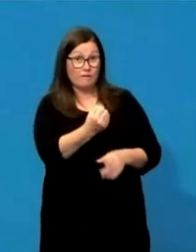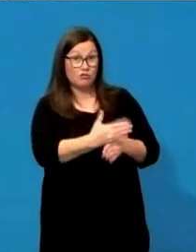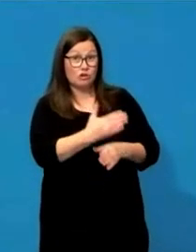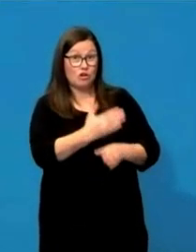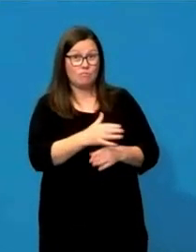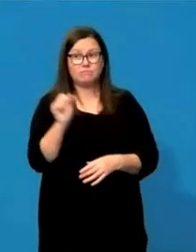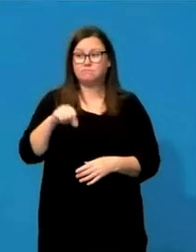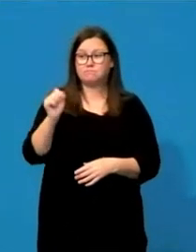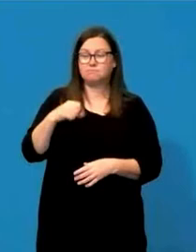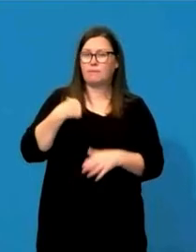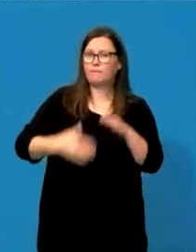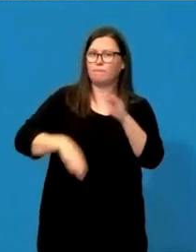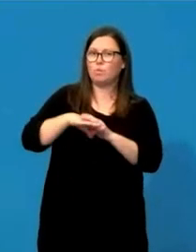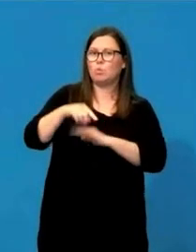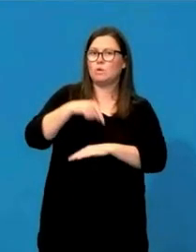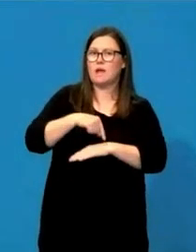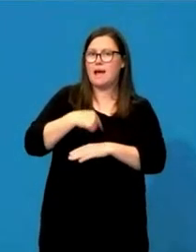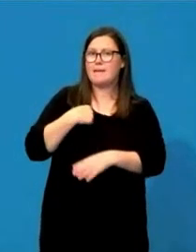Yes. MS TARRAGO: Yes.